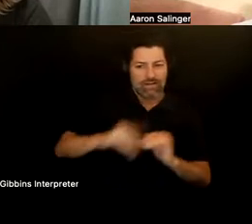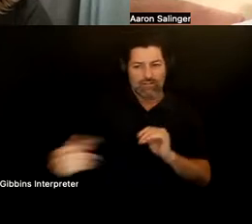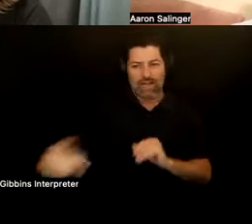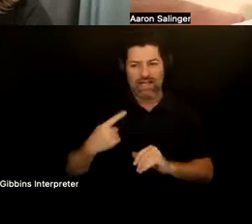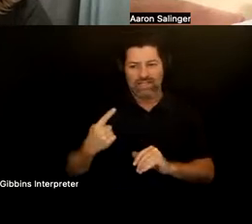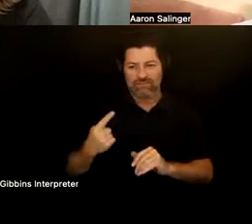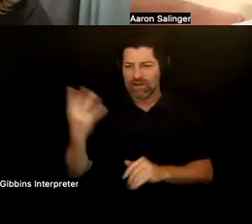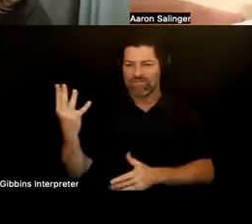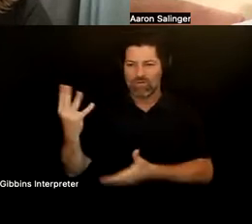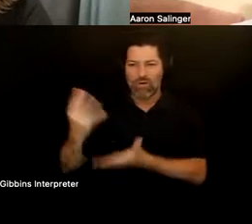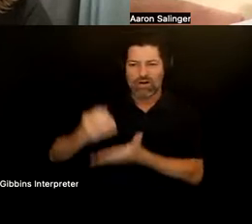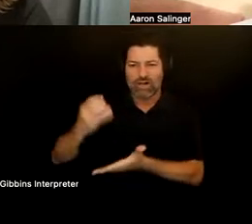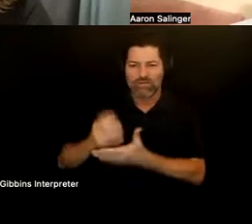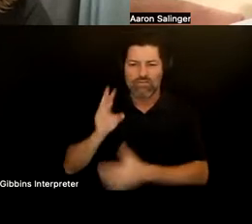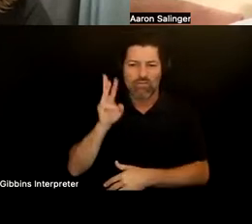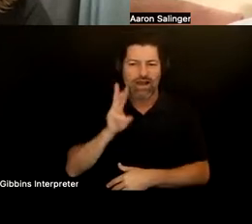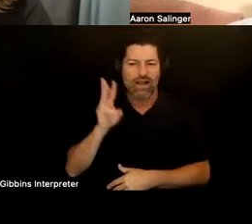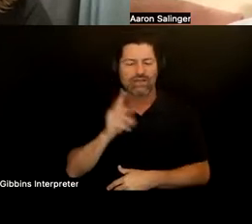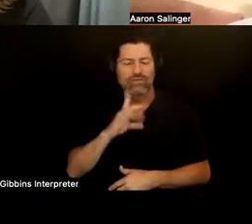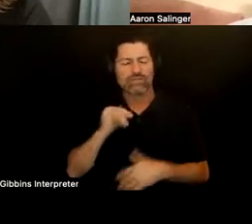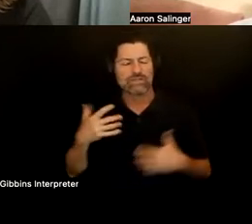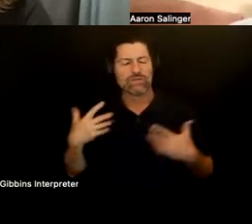19:48:53 But all of this stuff is really deeply deeply enmeshed.